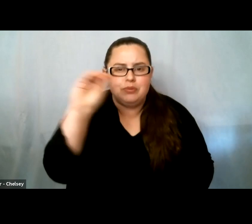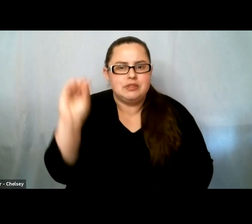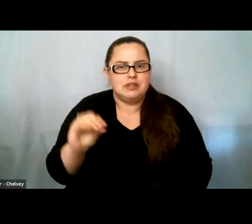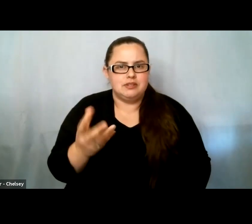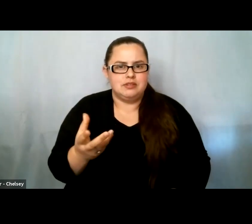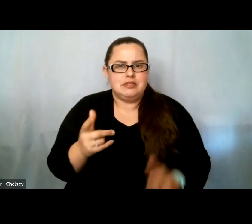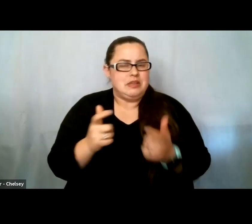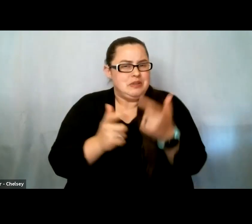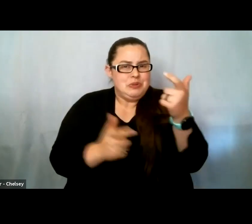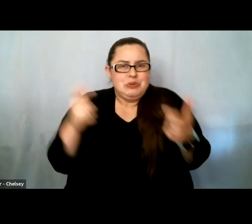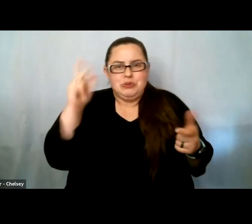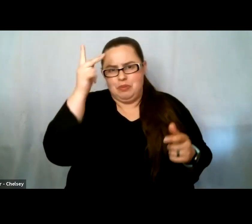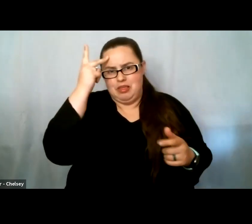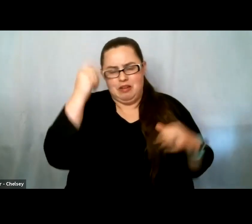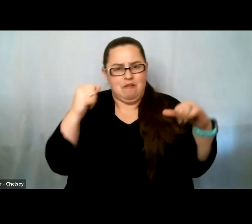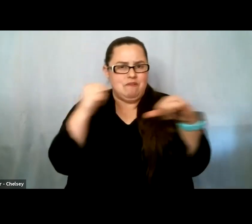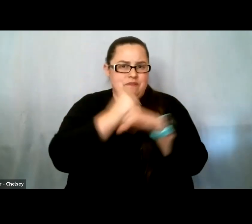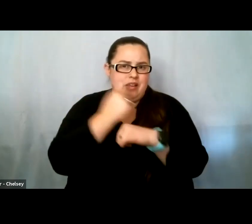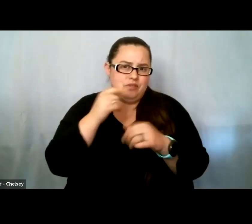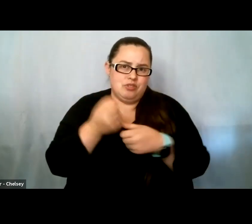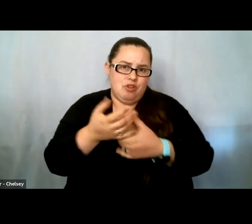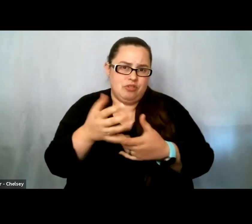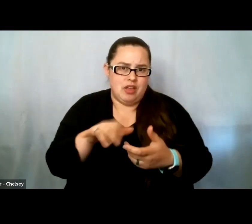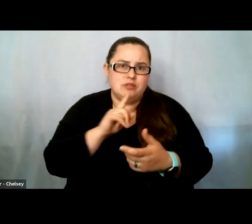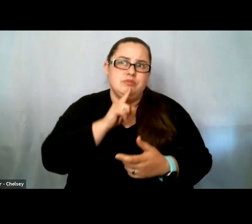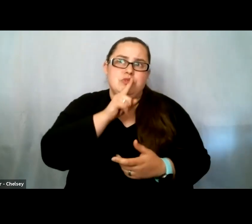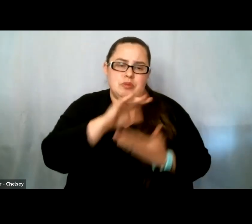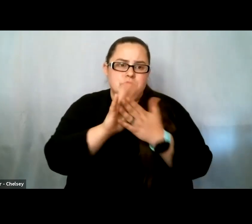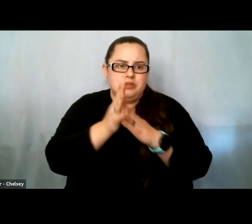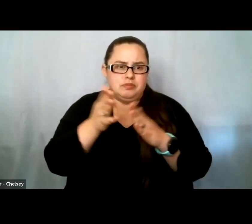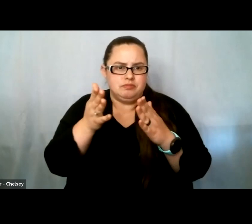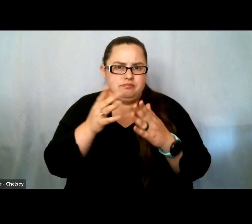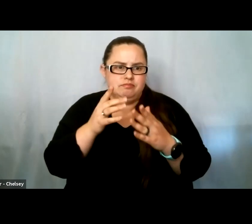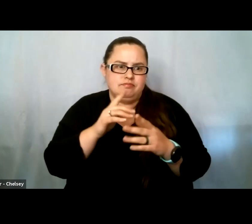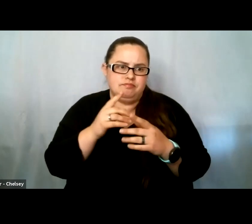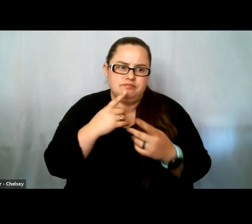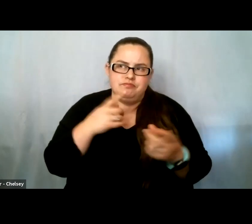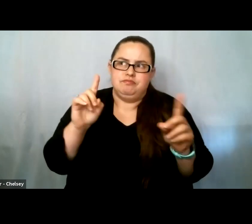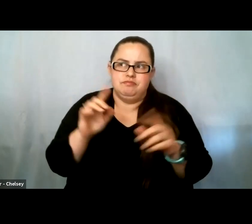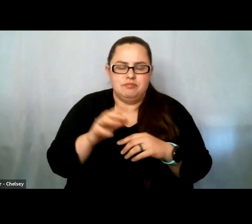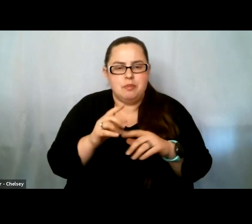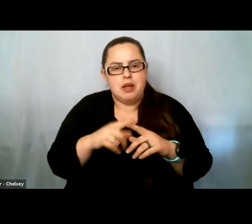you want to happen, I that probably didn't answer your question, but that's what I got.